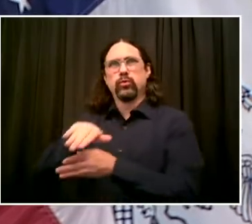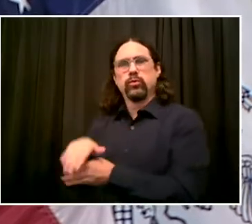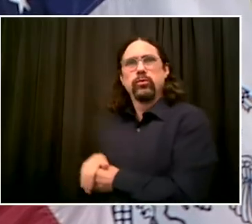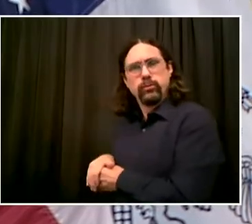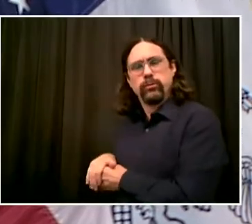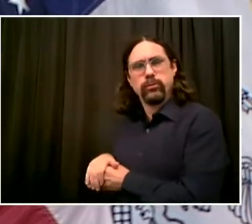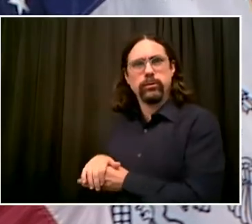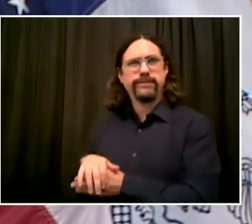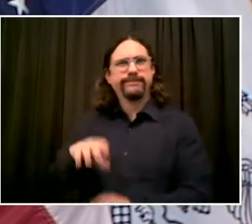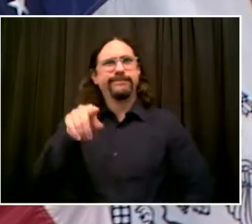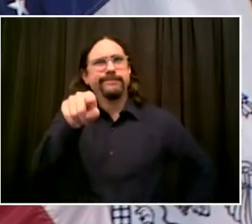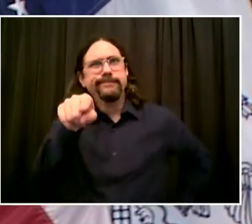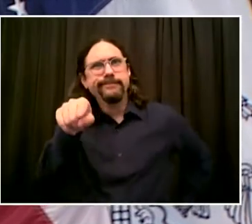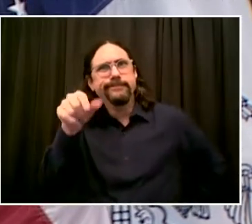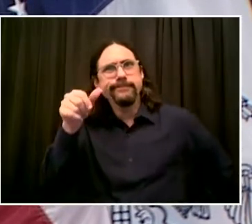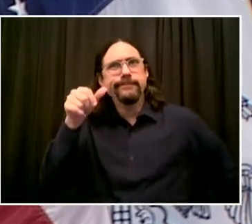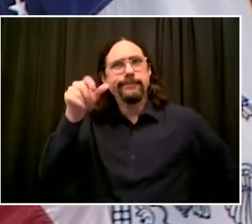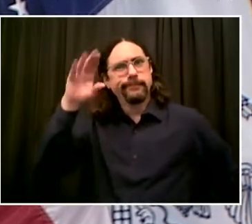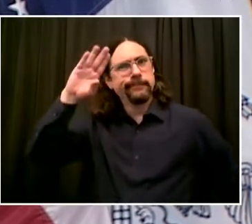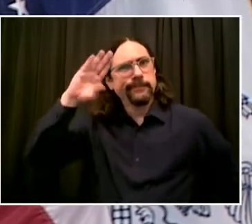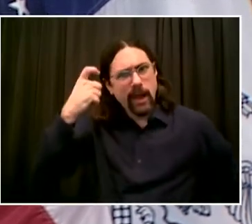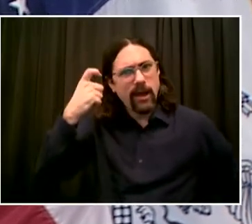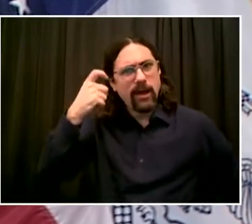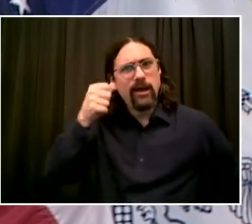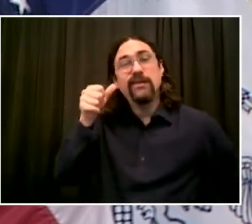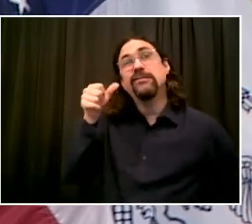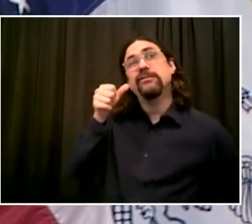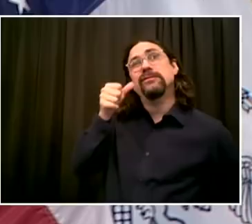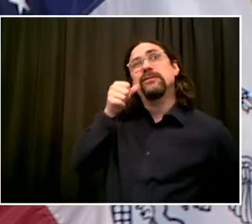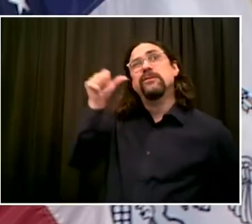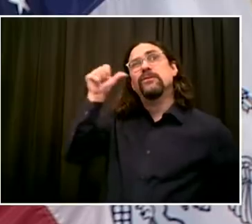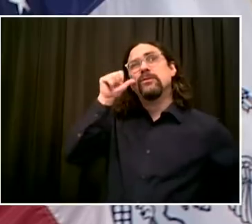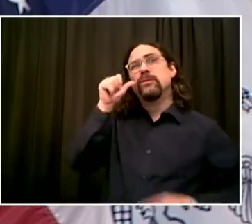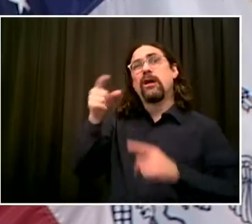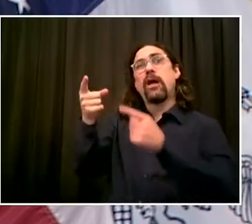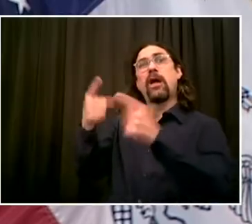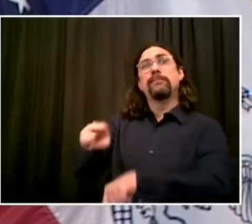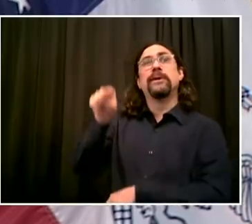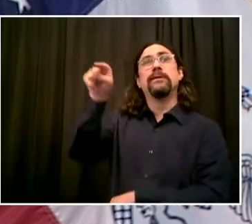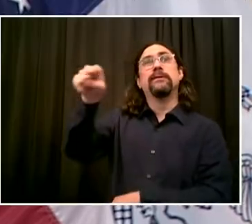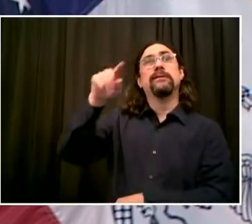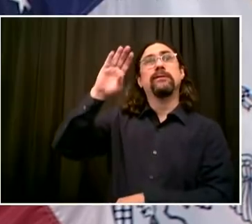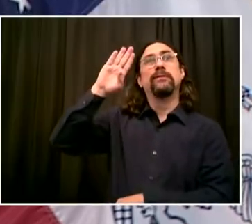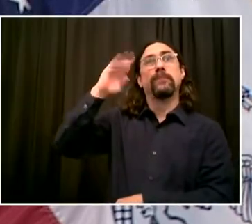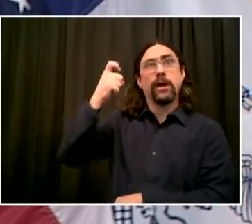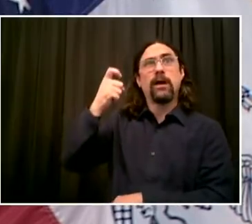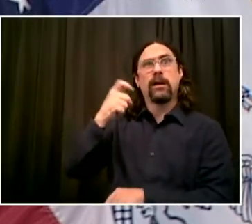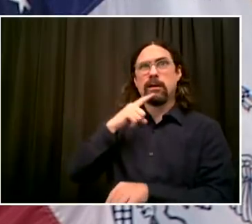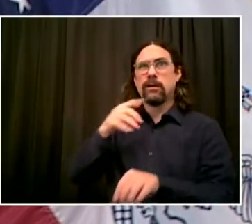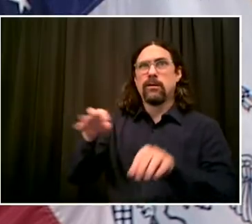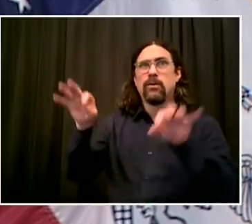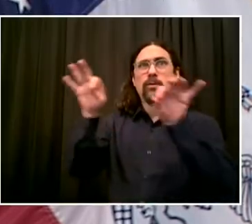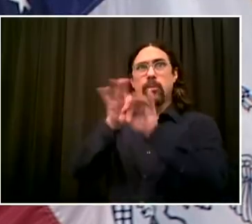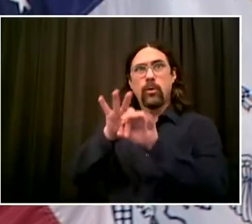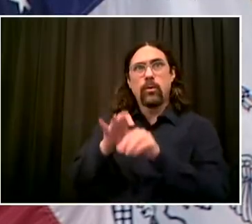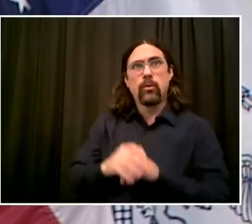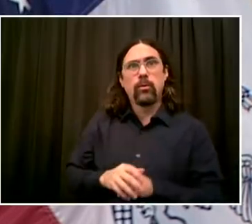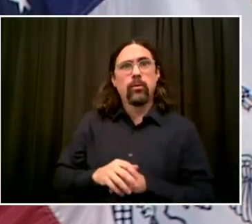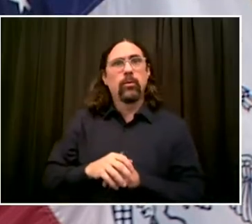TALK ABOUT A VERY POWERFUL MOMENT YESTERDAY . WE HAD AN IMPORTANT MOMENT